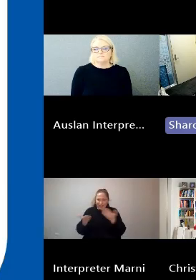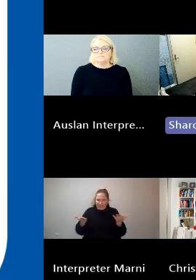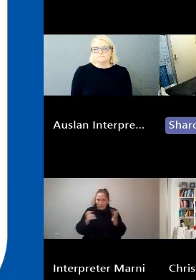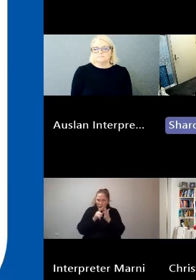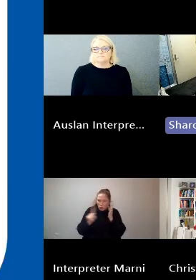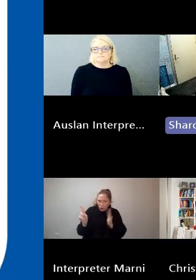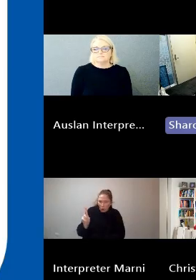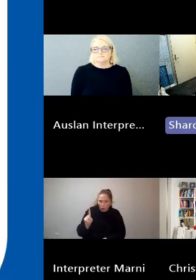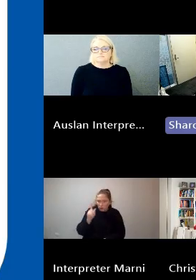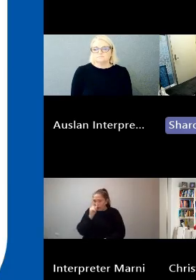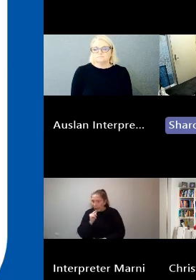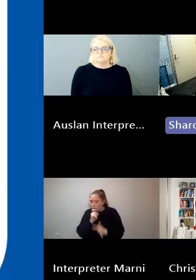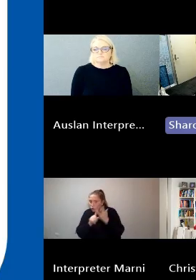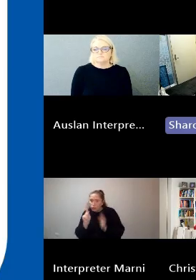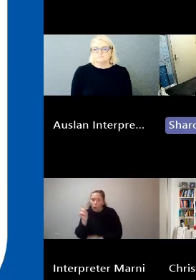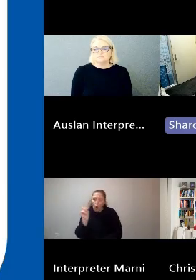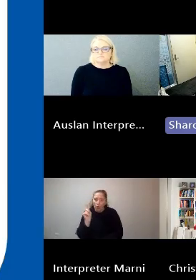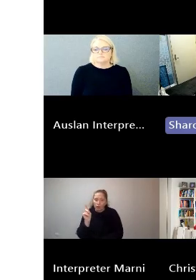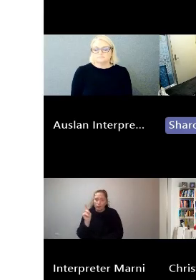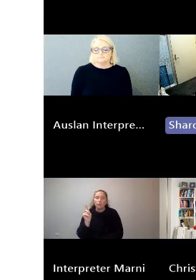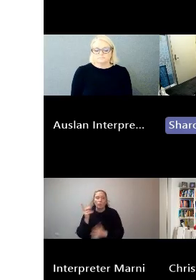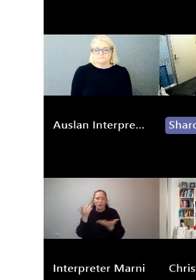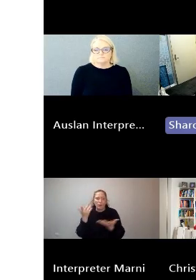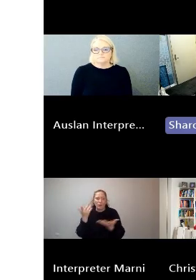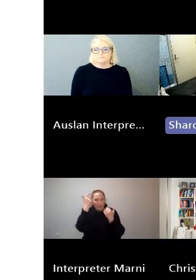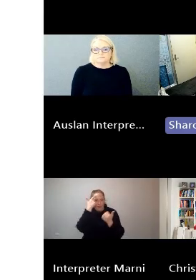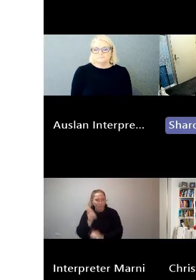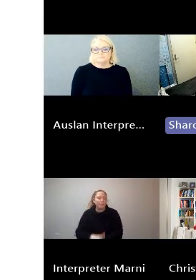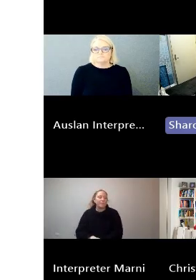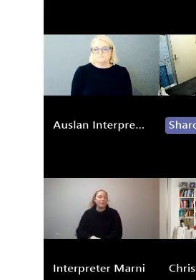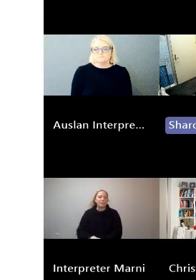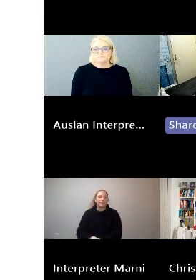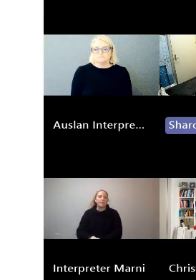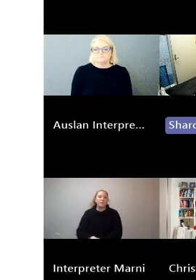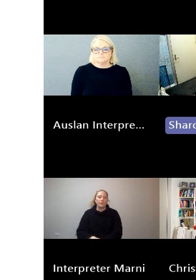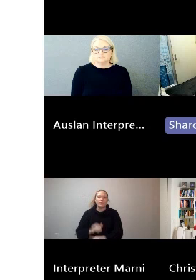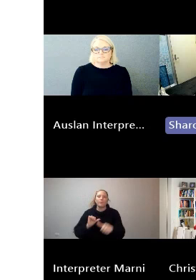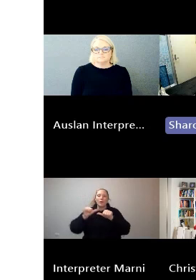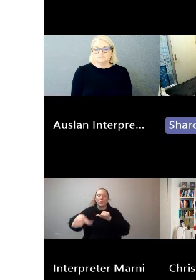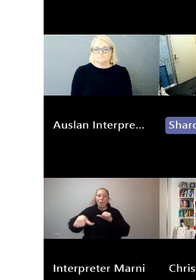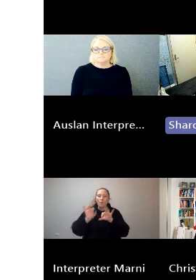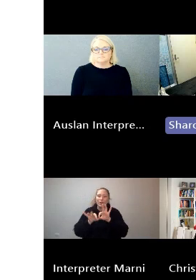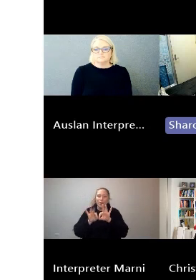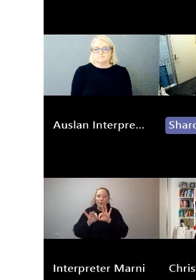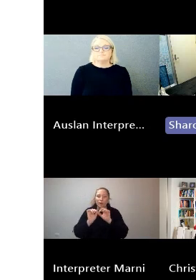What could we do? Here are some provocations. The first is we cannot discard the social determinants of health.